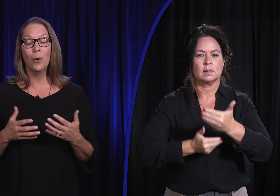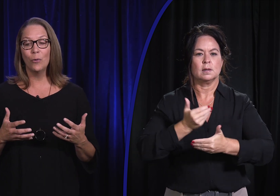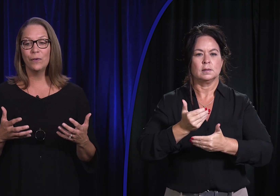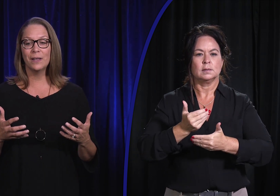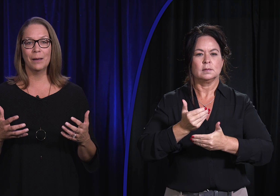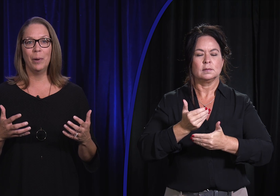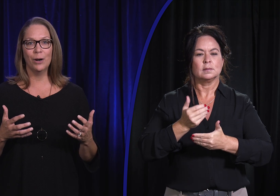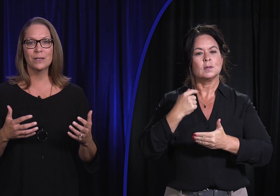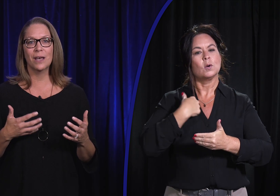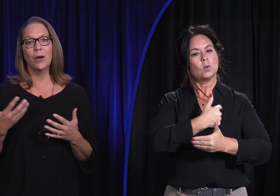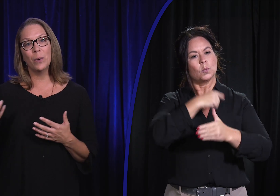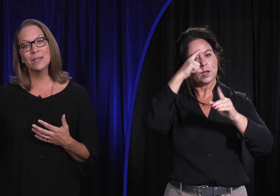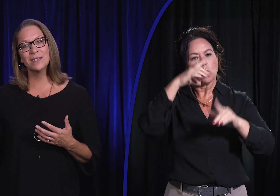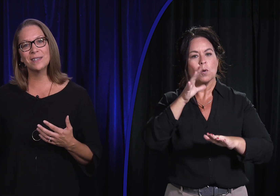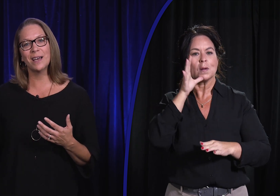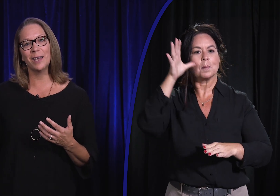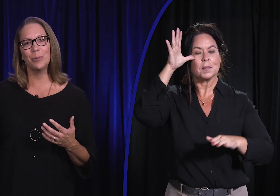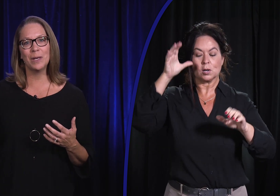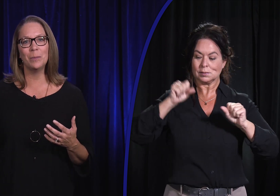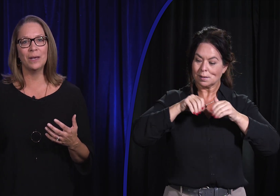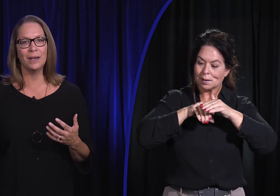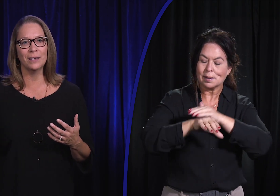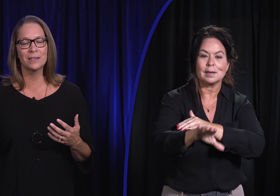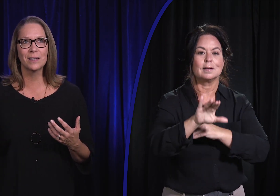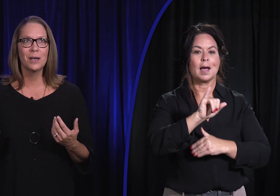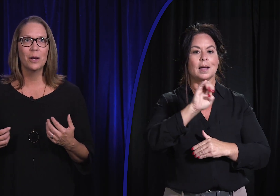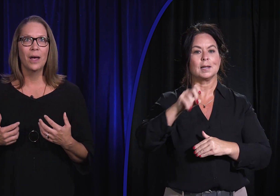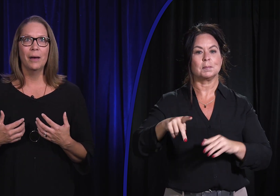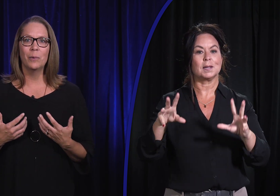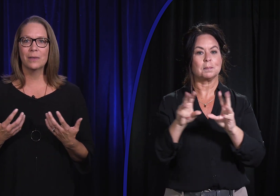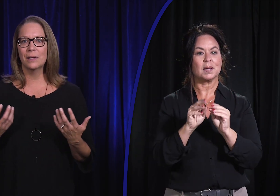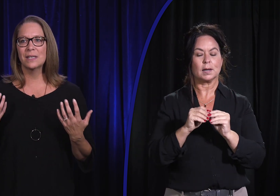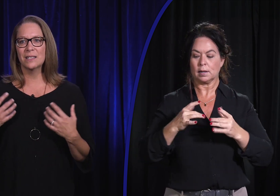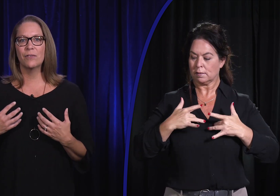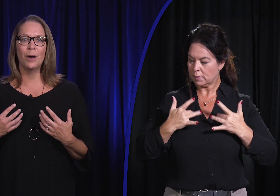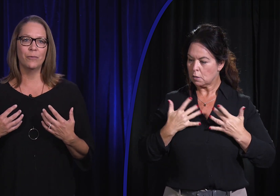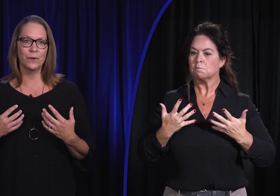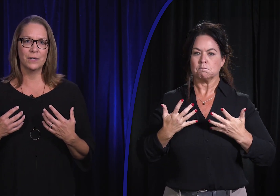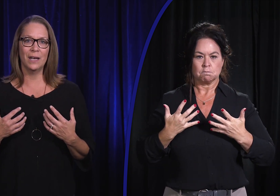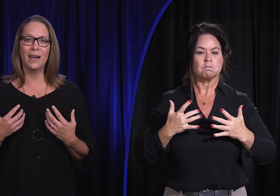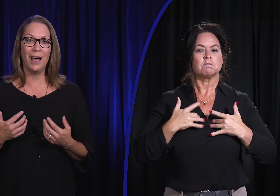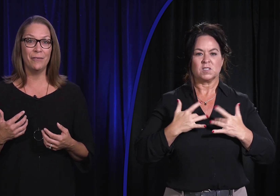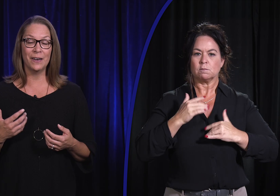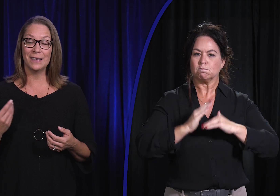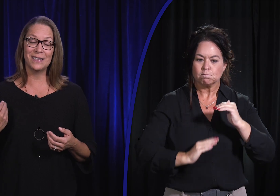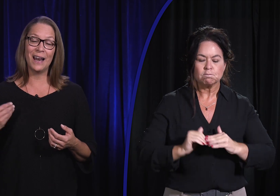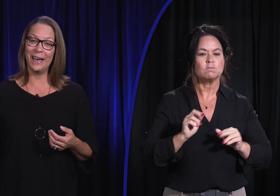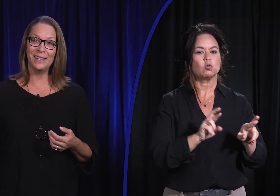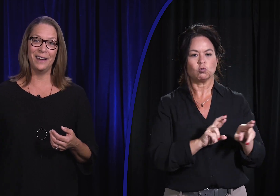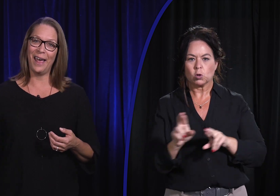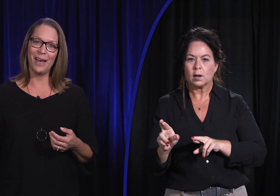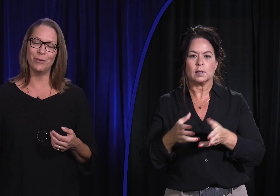Hopefully then parents can go into these IEP meetings with a sense of comfort and confidence that I didn't have